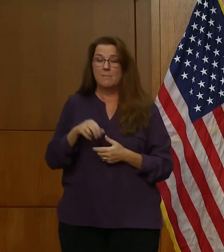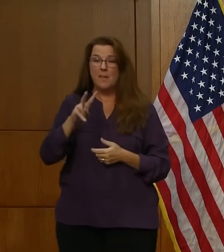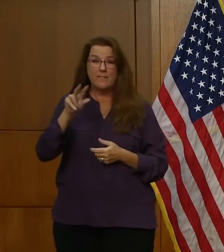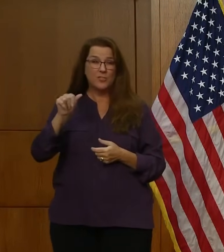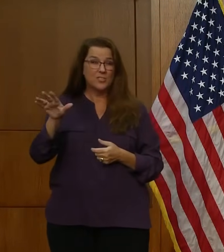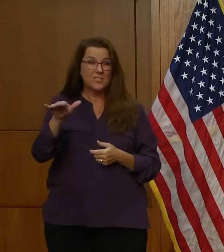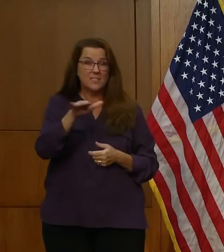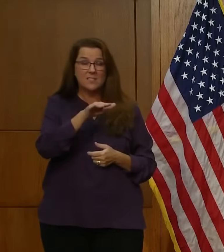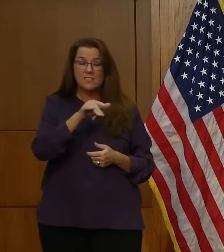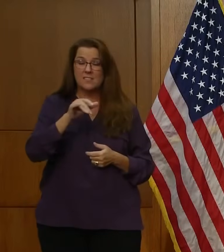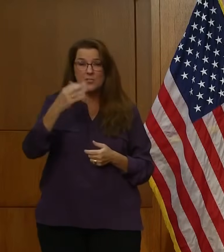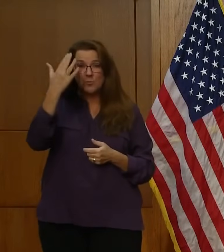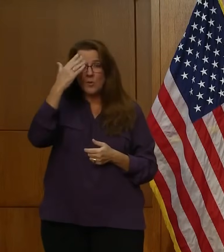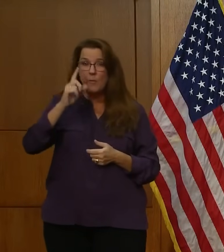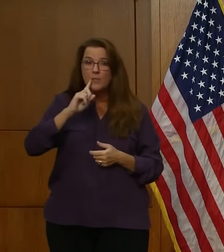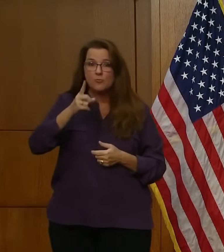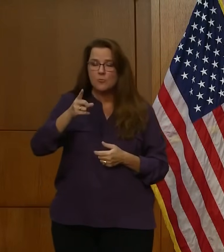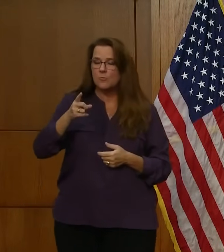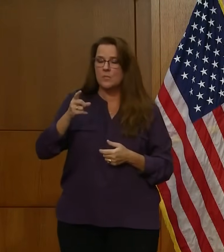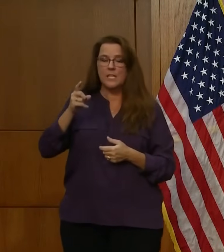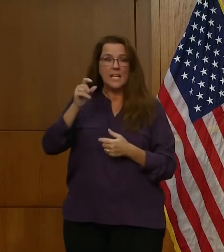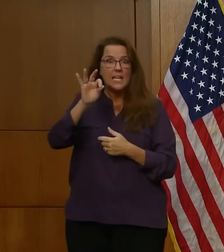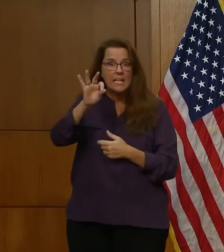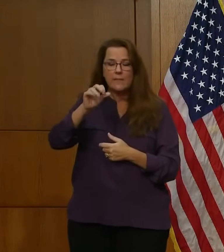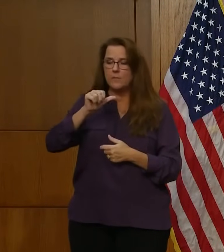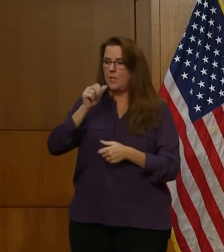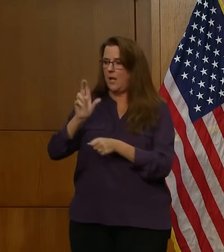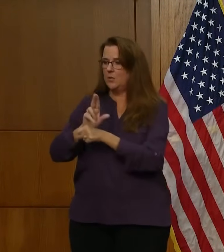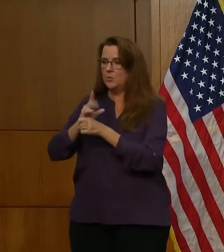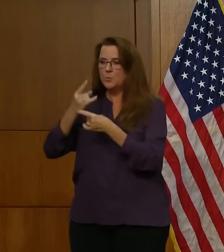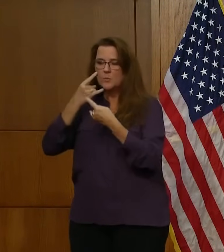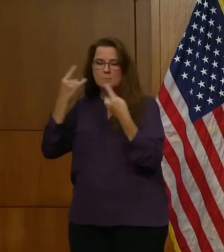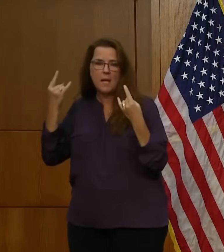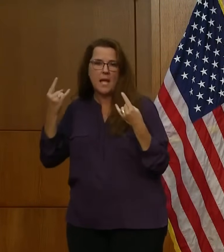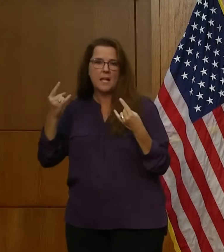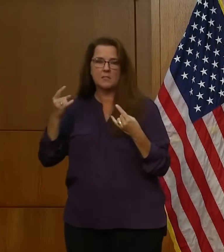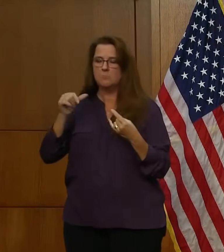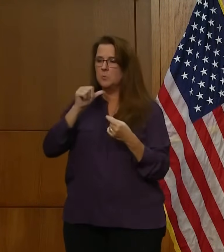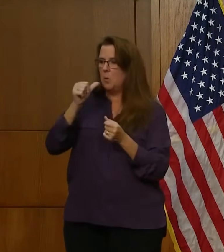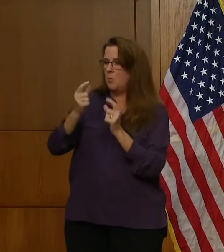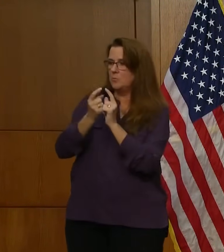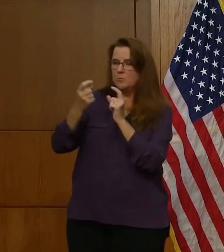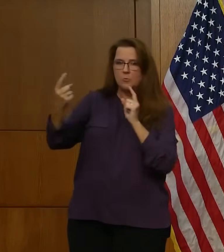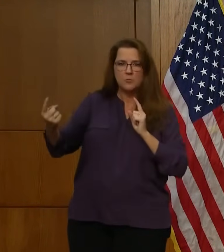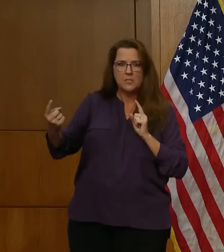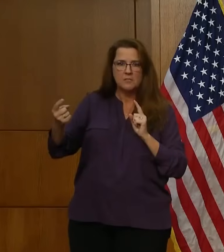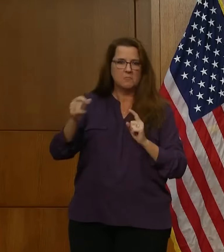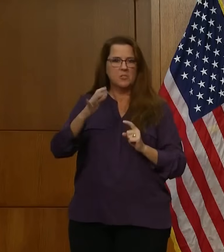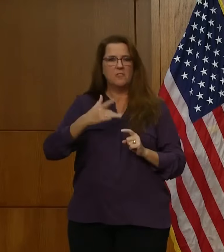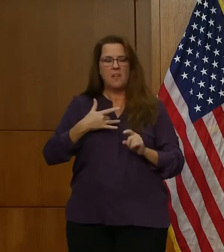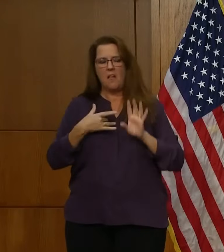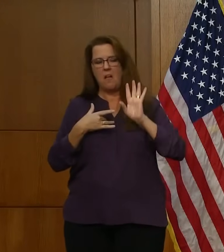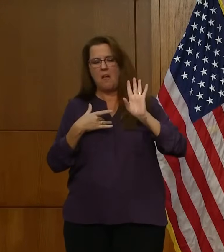KNOW THE TRUTH. YOU DON'T WEAR A MASK. YOU DON'T SOCIAL